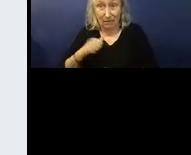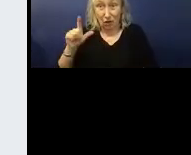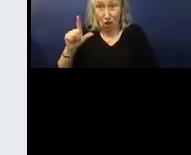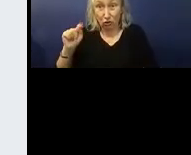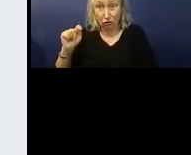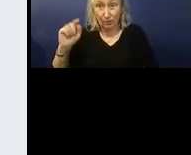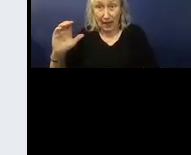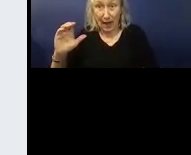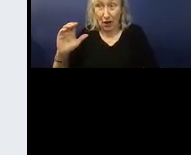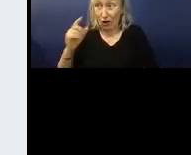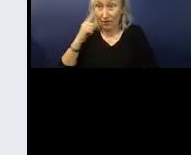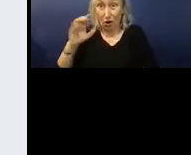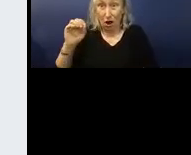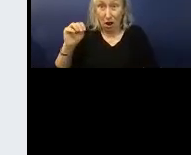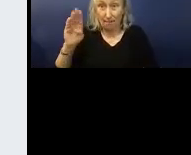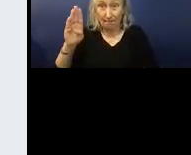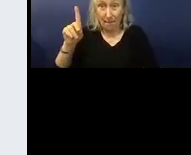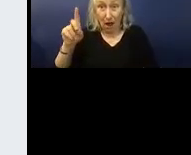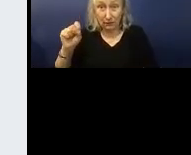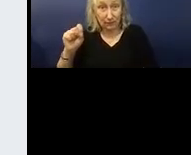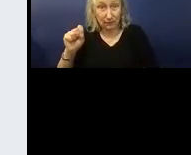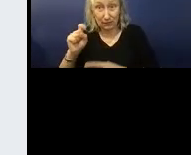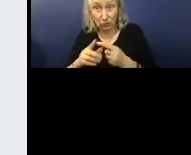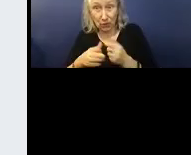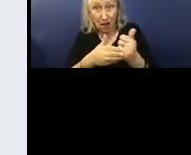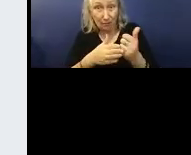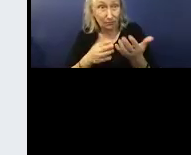there's that potential of we've done something that falls under,